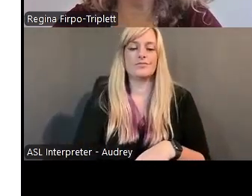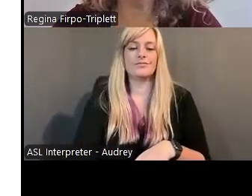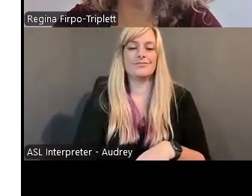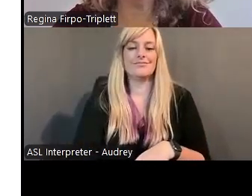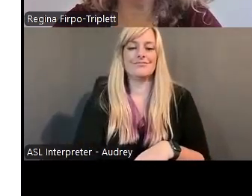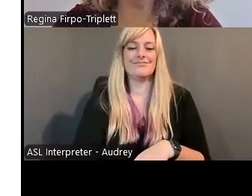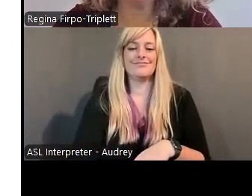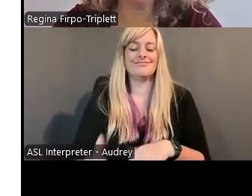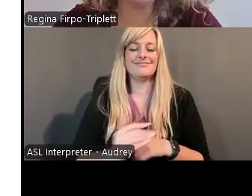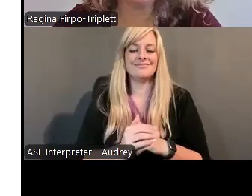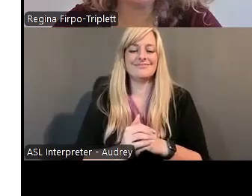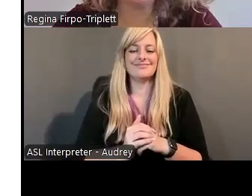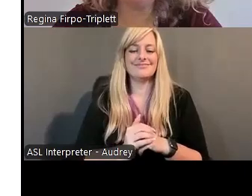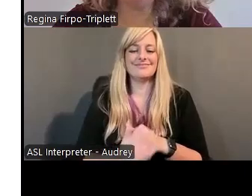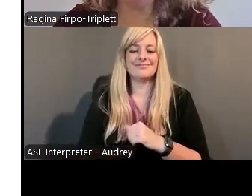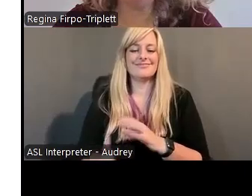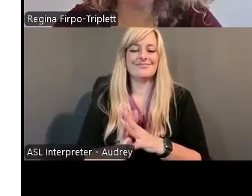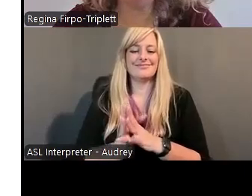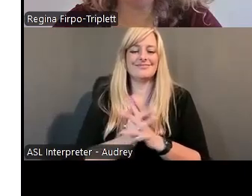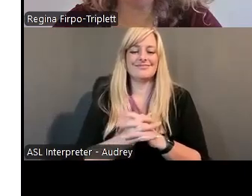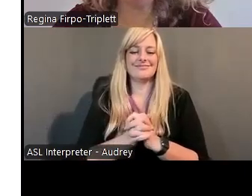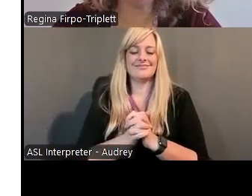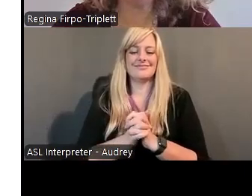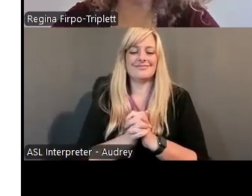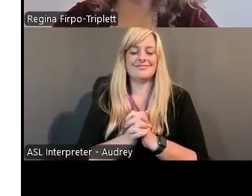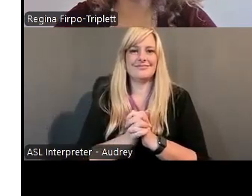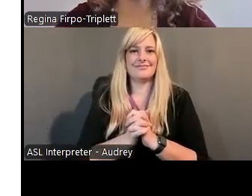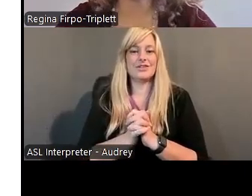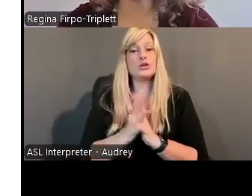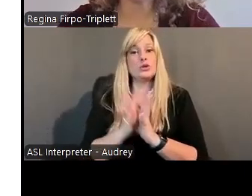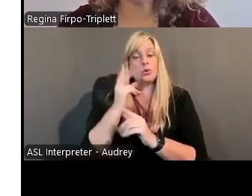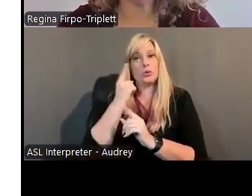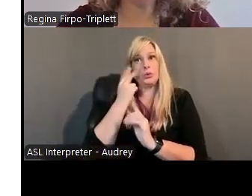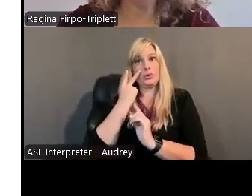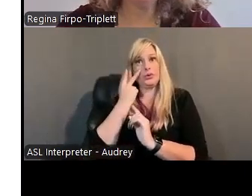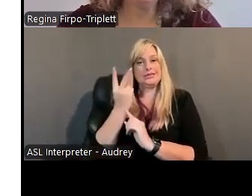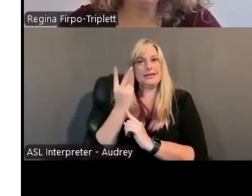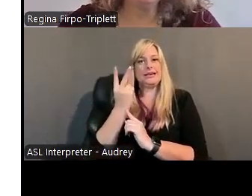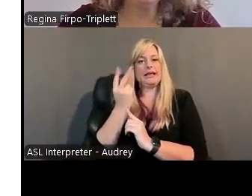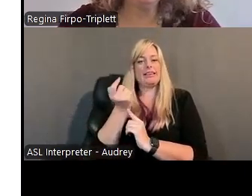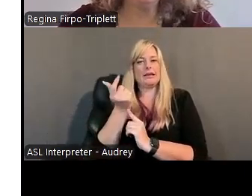So here you can see a little bit about our study design. The study aimed to